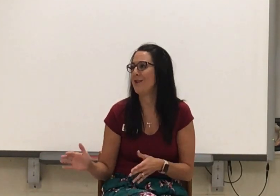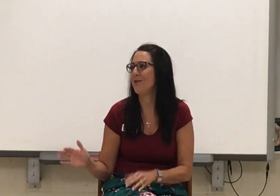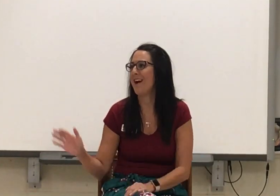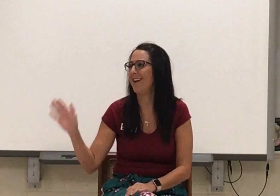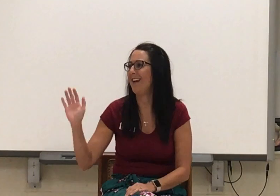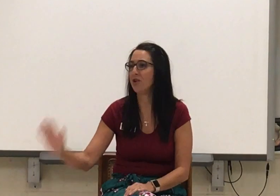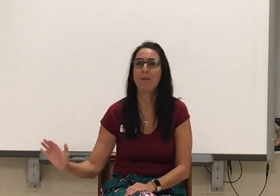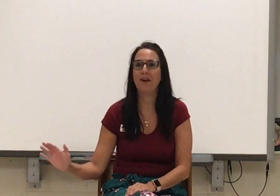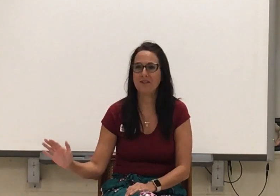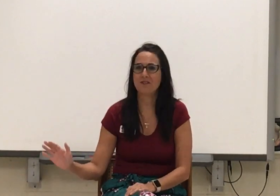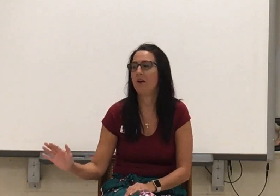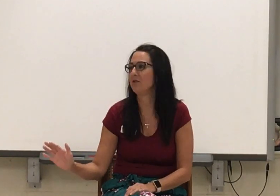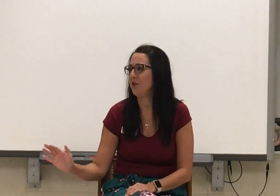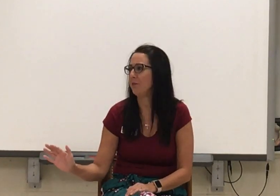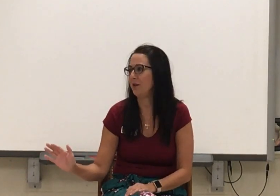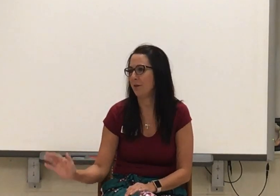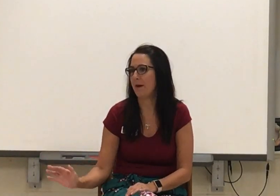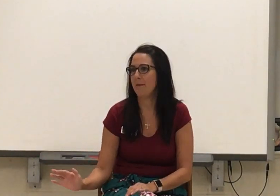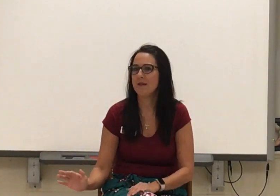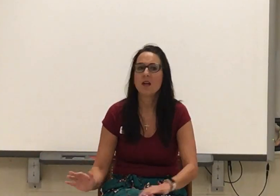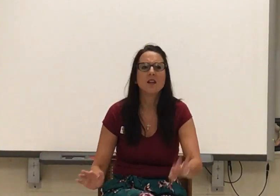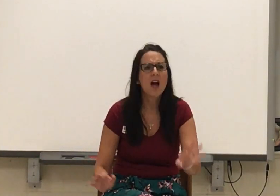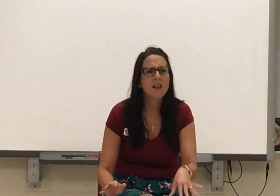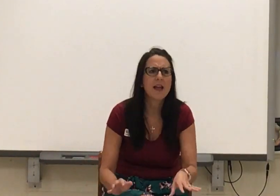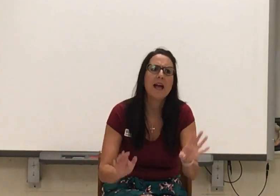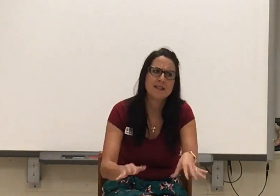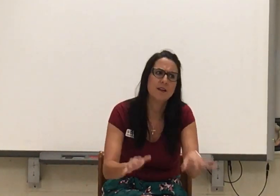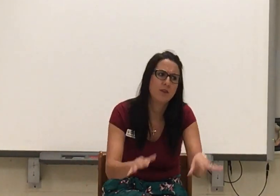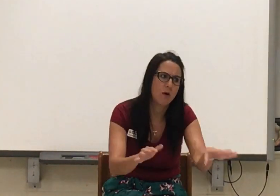to you kind of like your parents talked to you when you were babies. Not like as if you